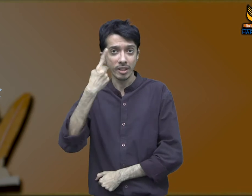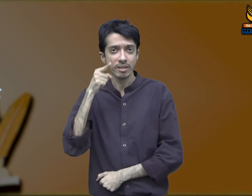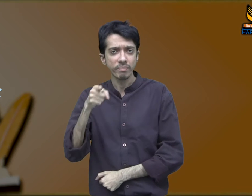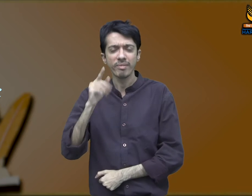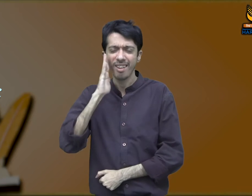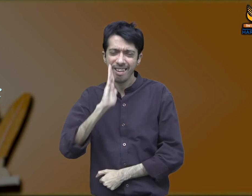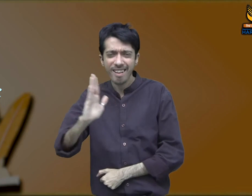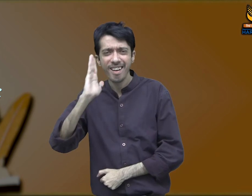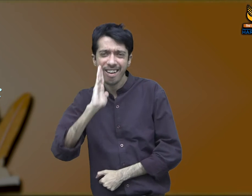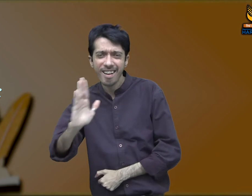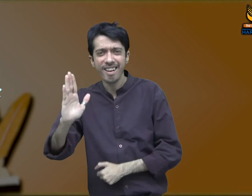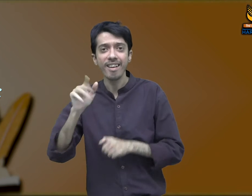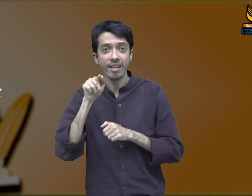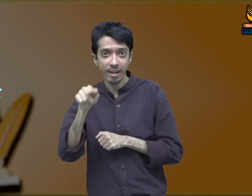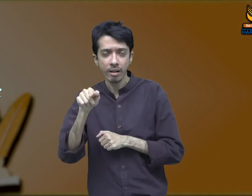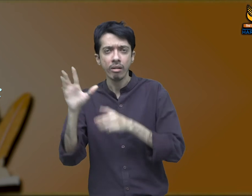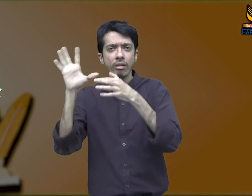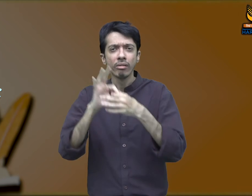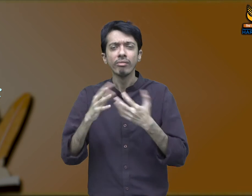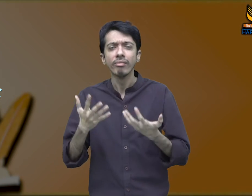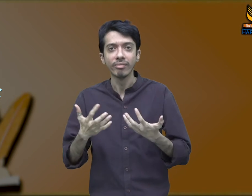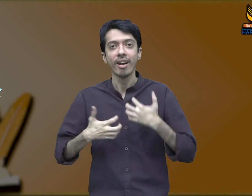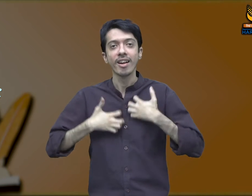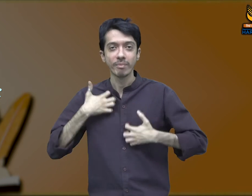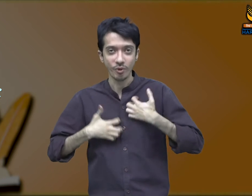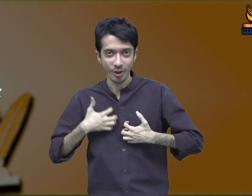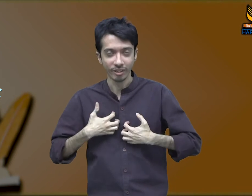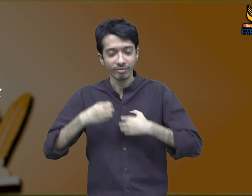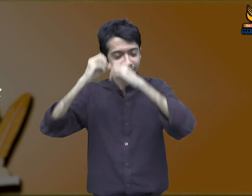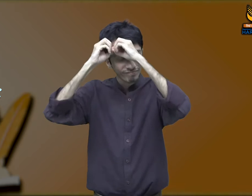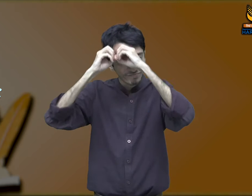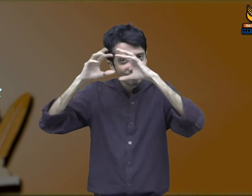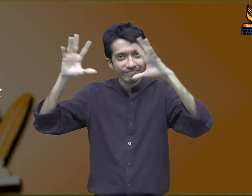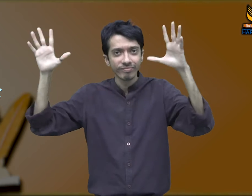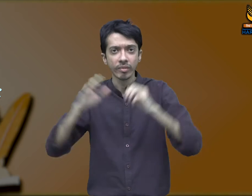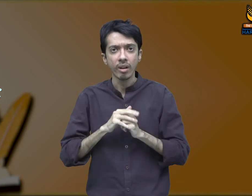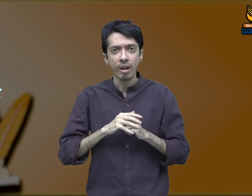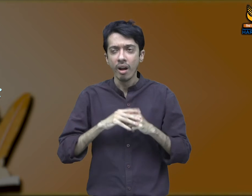First is lyric. It expresses personal thoughts and feelings.